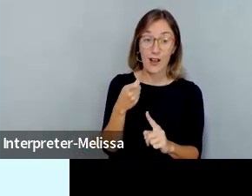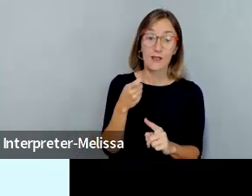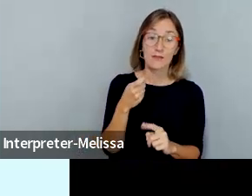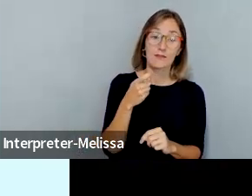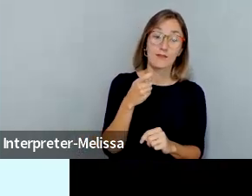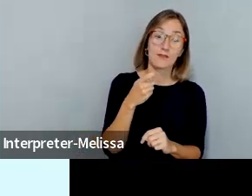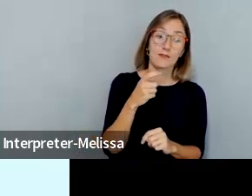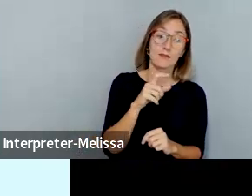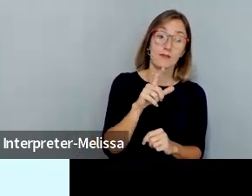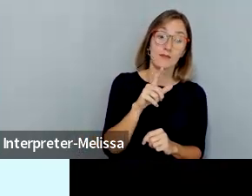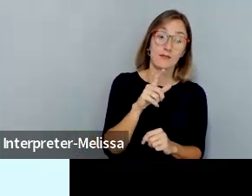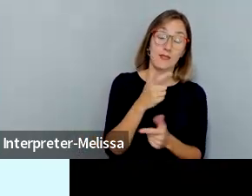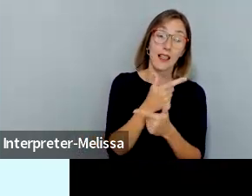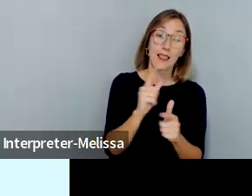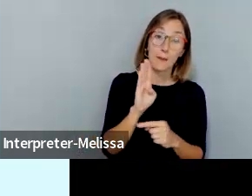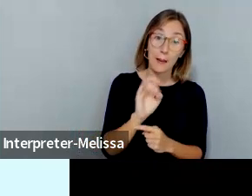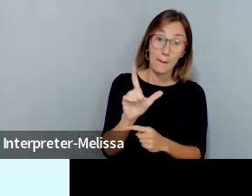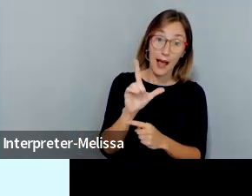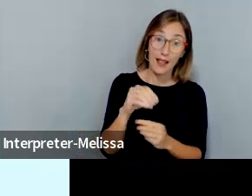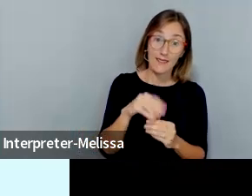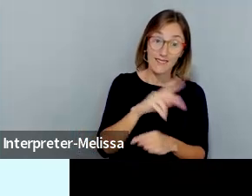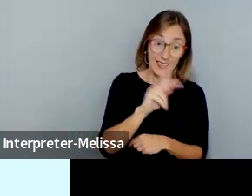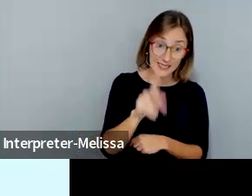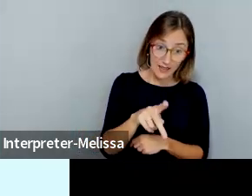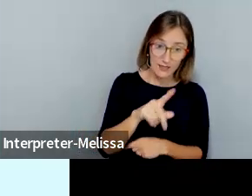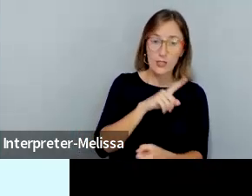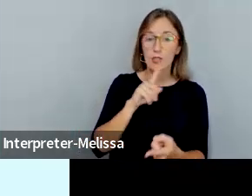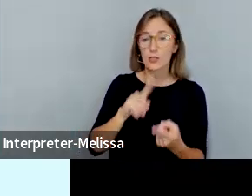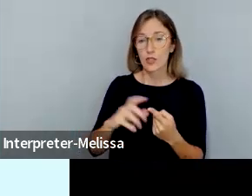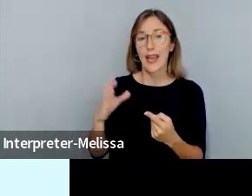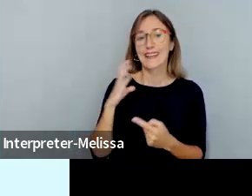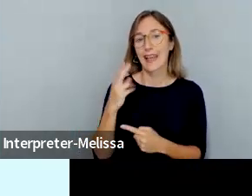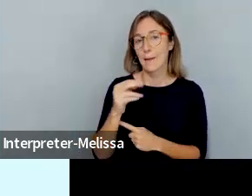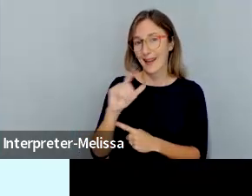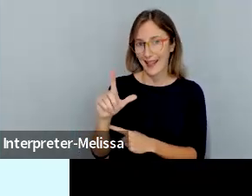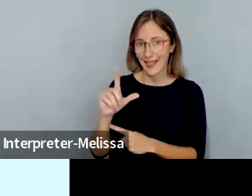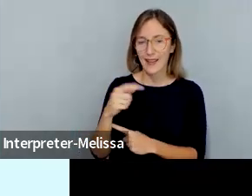our people march. We took two weeks to March 144 miles from the Liberty